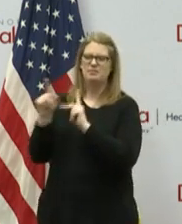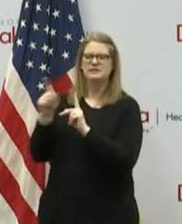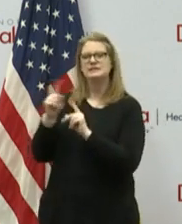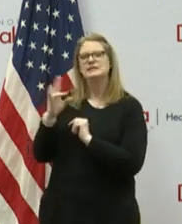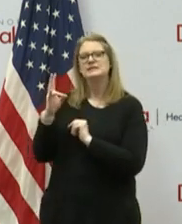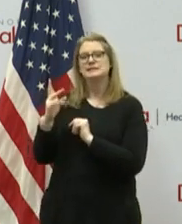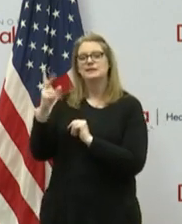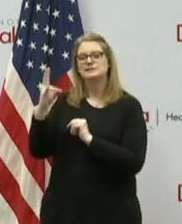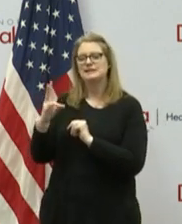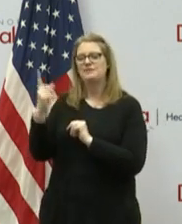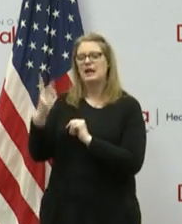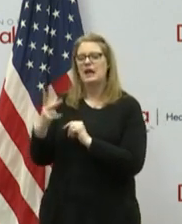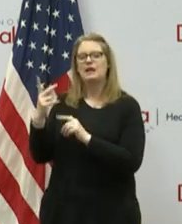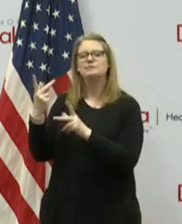JOURNEY WHERE THEIR POPULATION